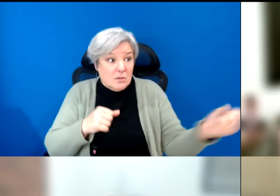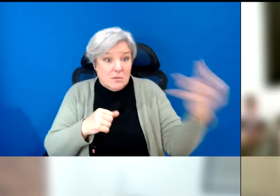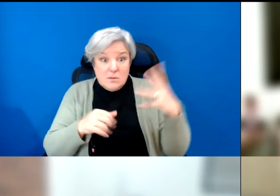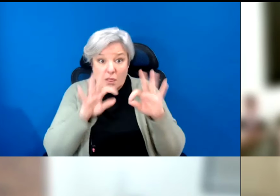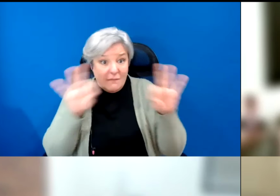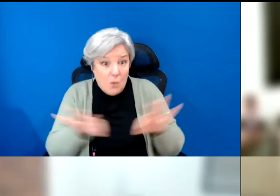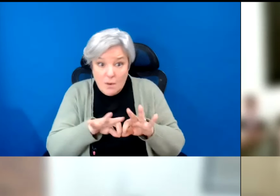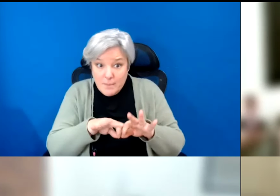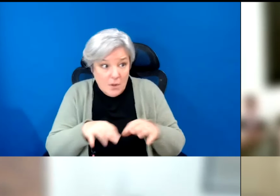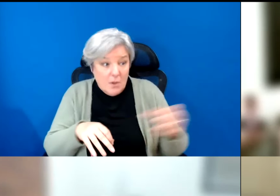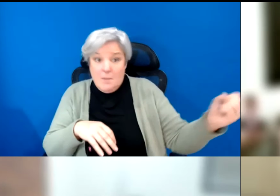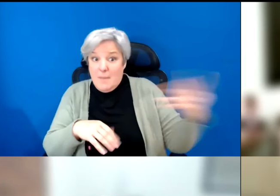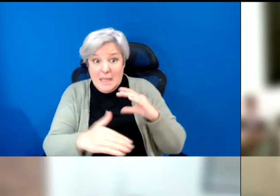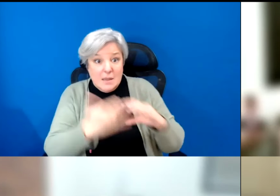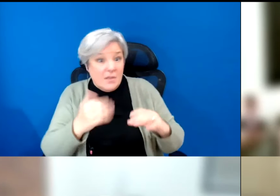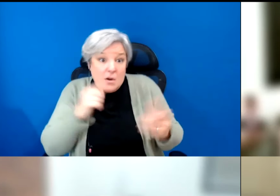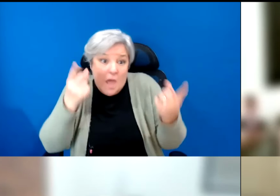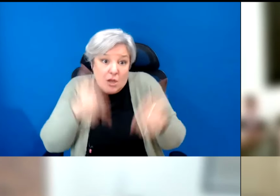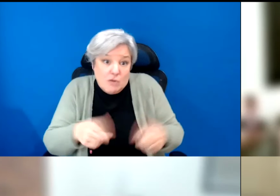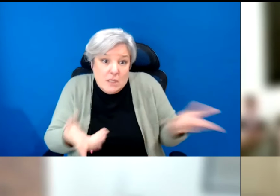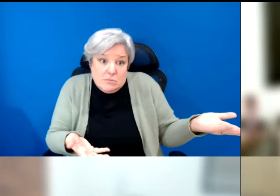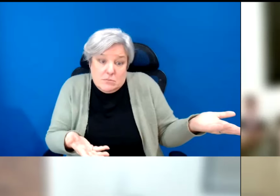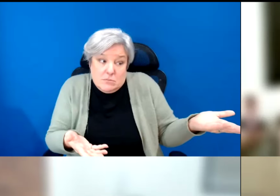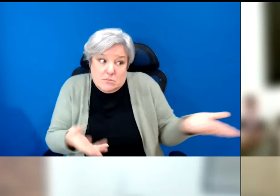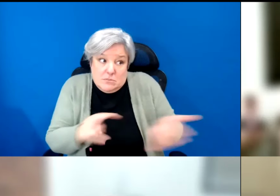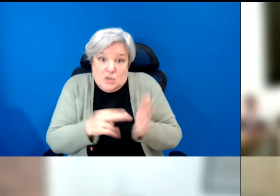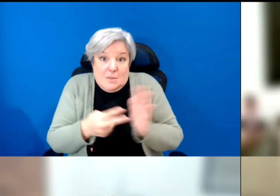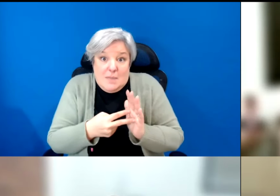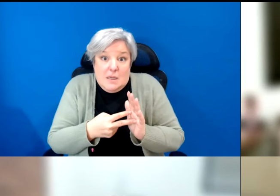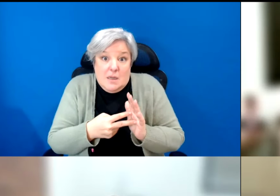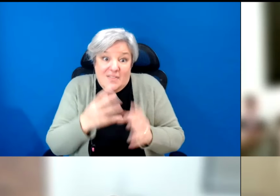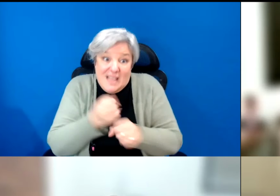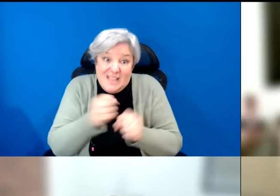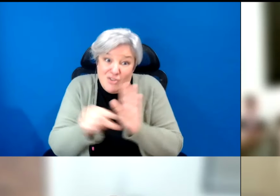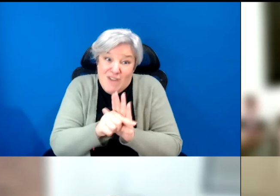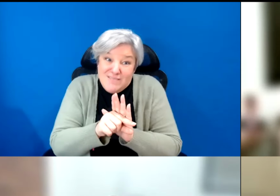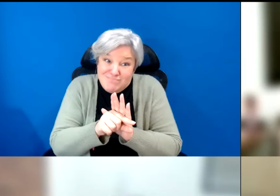they're basically not agreeing to the terms. And so then they get the grade rather than the incomplete.